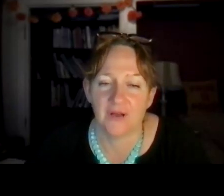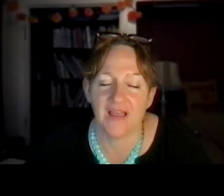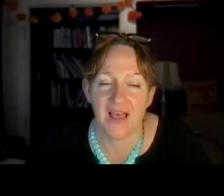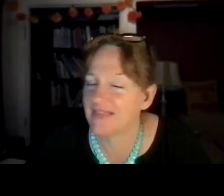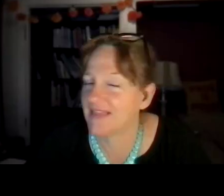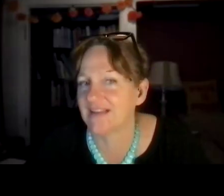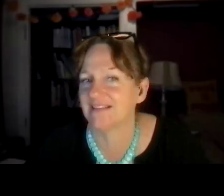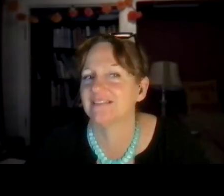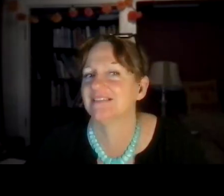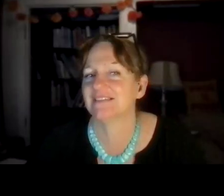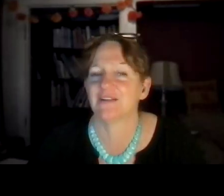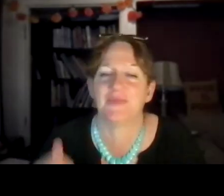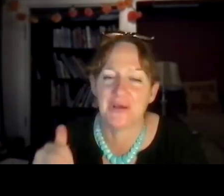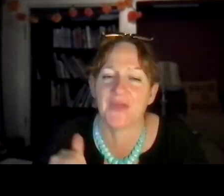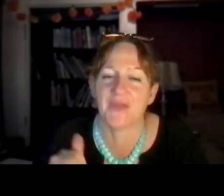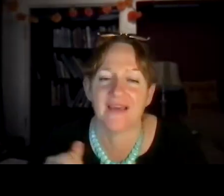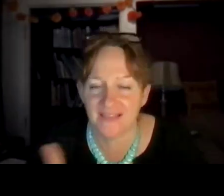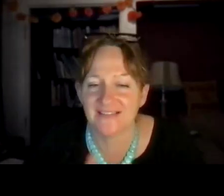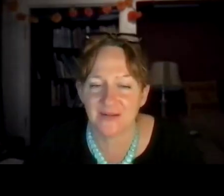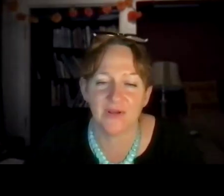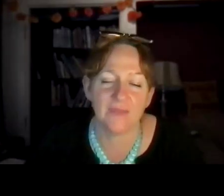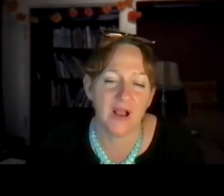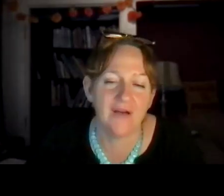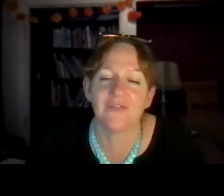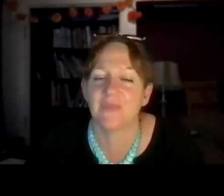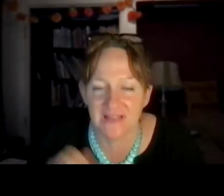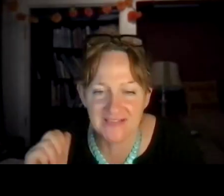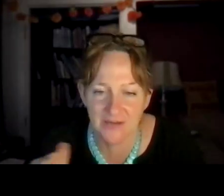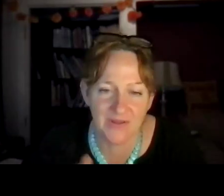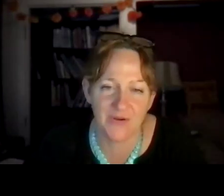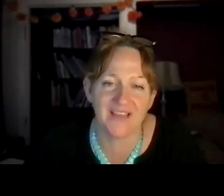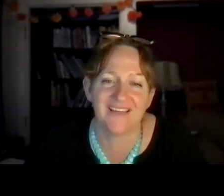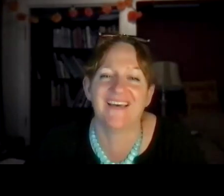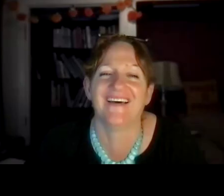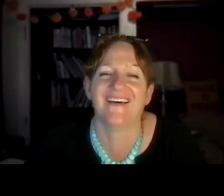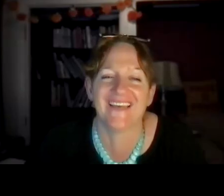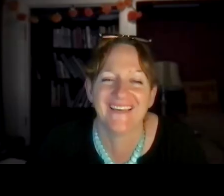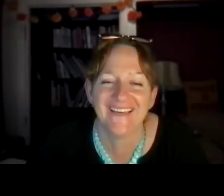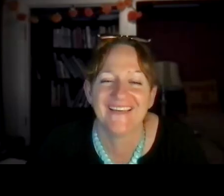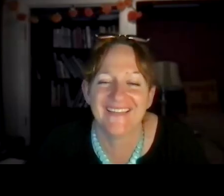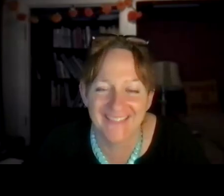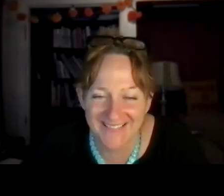Meriah: I I think that it's it's gonna be okay. I think it's gonna be okay. I'm not confident. iPhone: Yeah, I'm glad. I'm glad you found that recording.